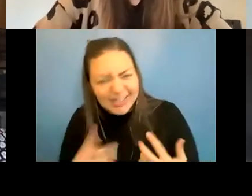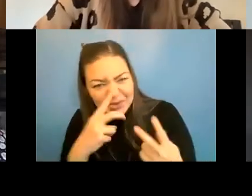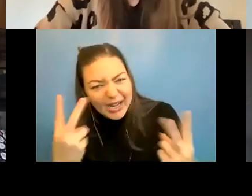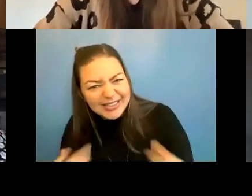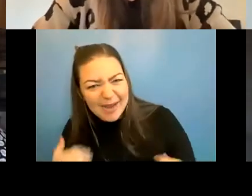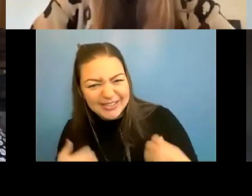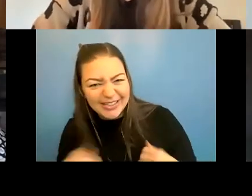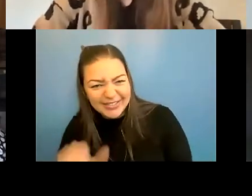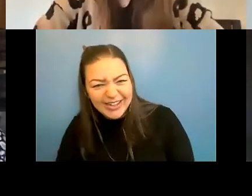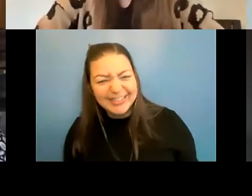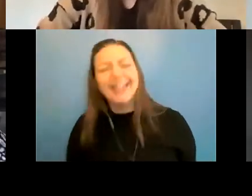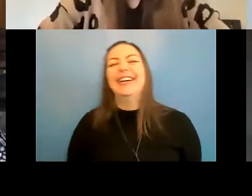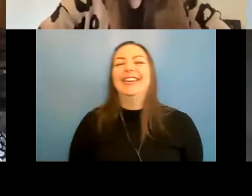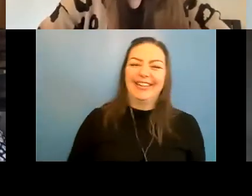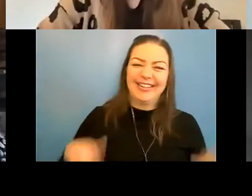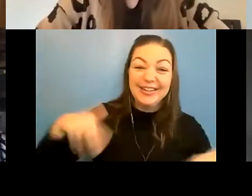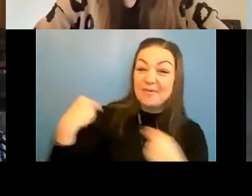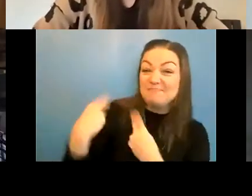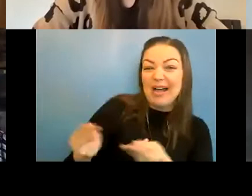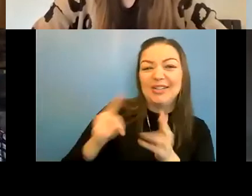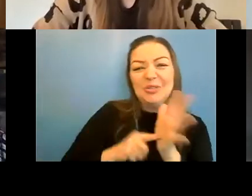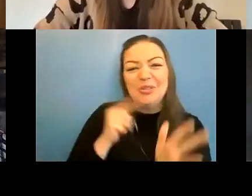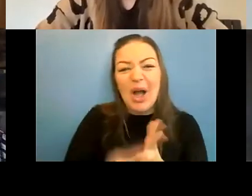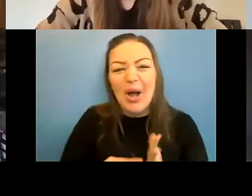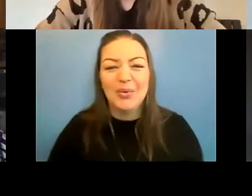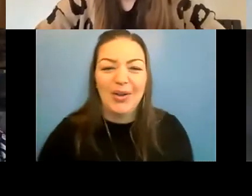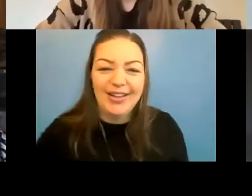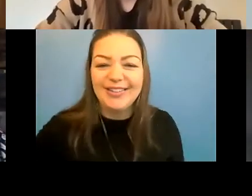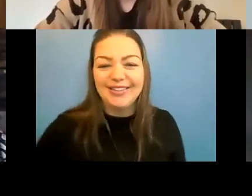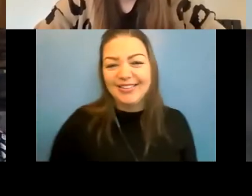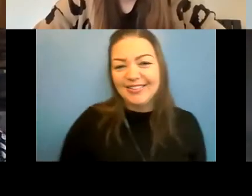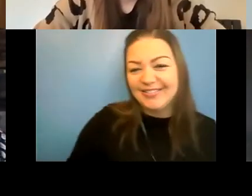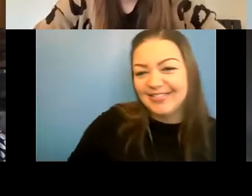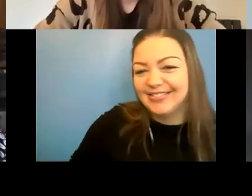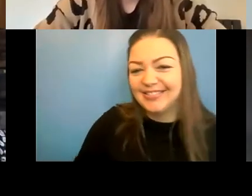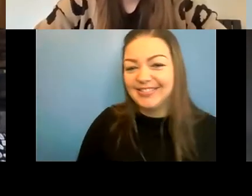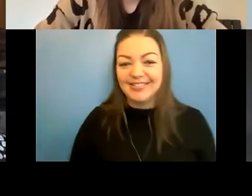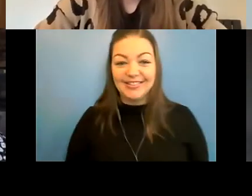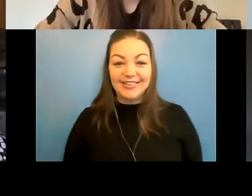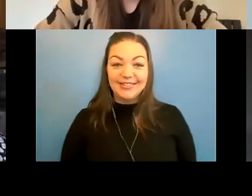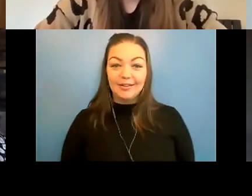congratulations to everyone that has made this happen, and in case you can't tell, I'm really excited! Jo, back to you.